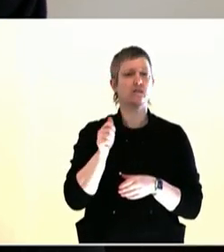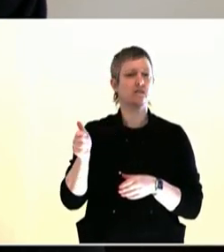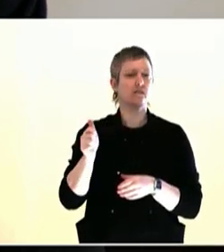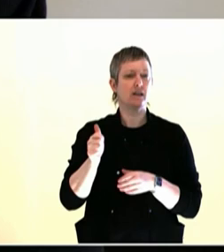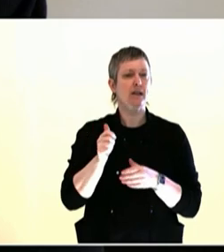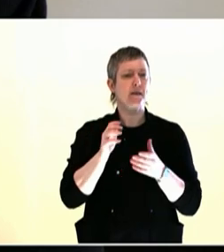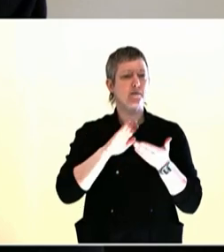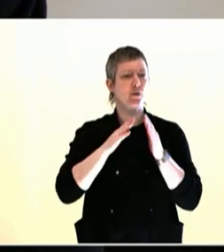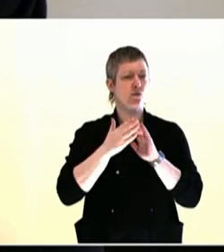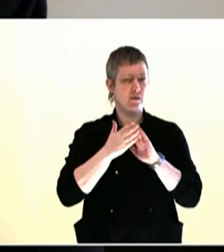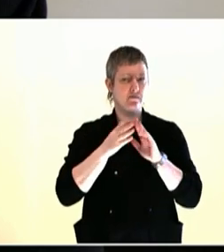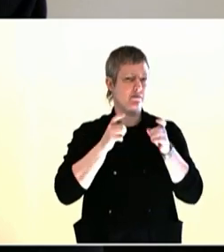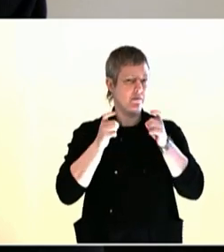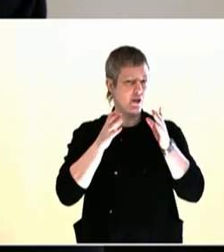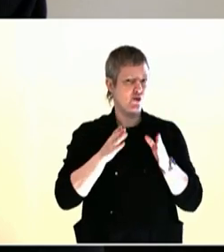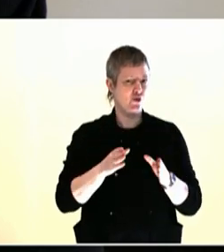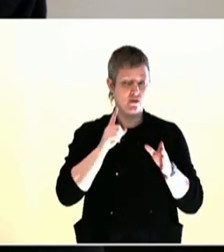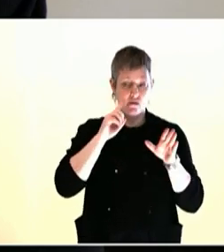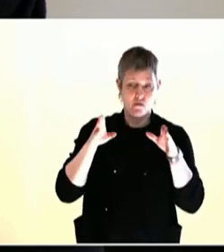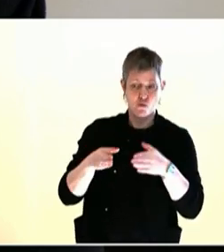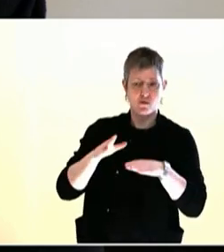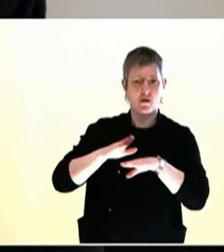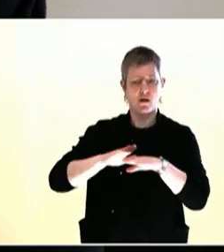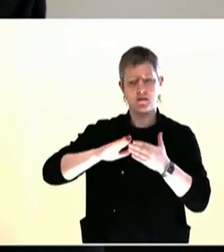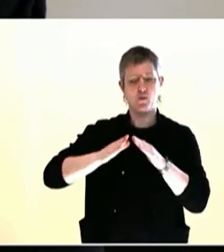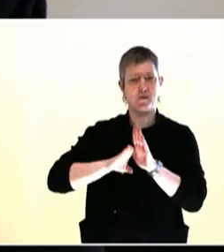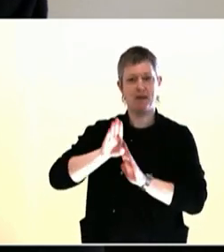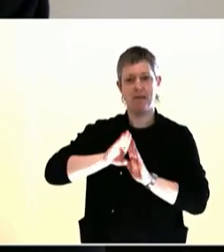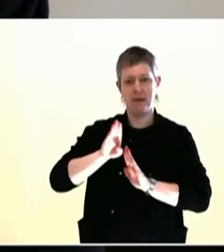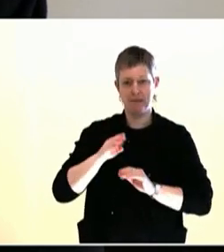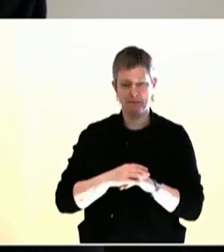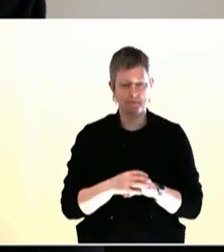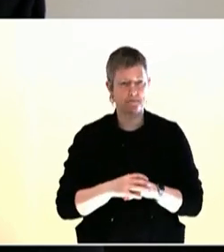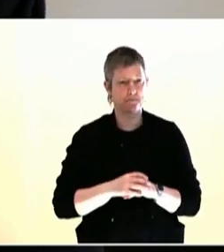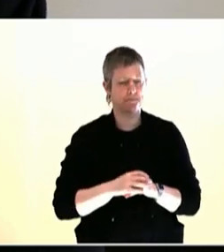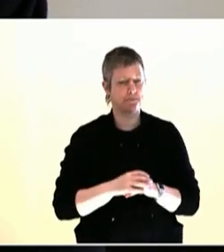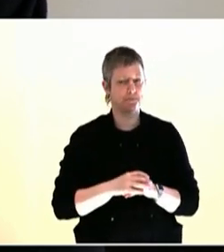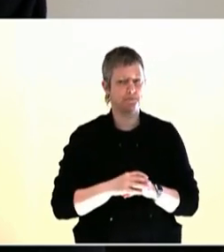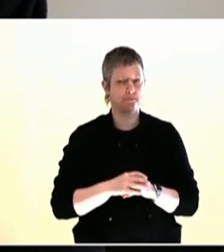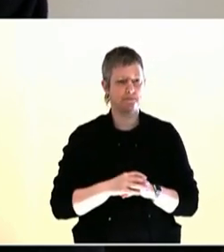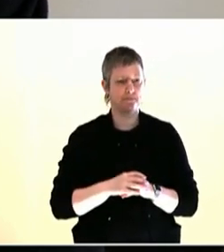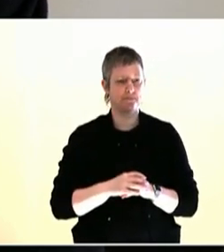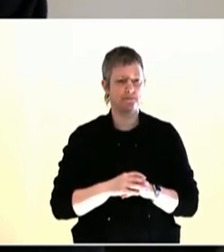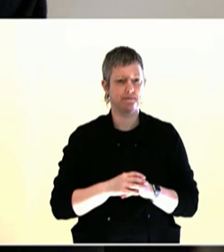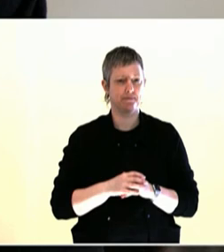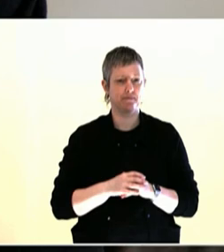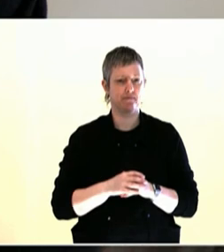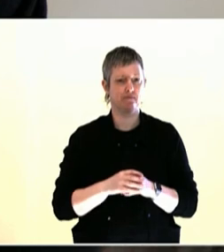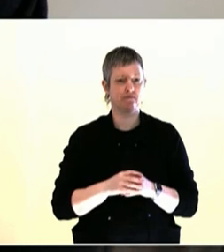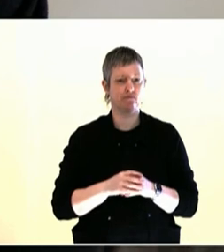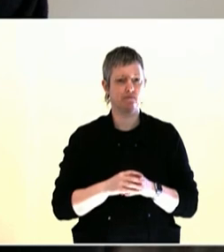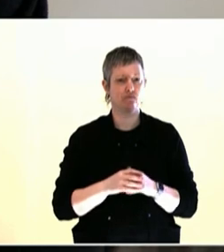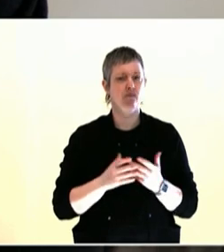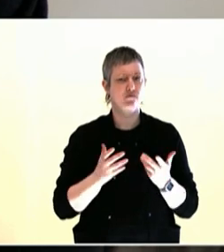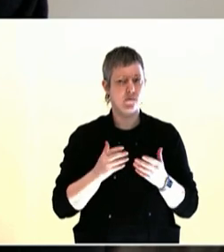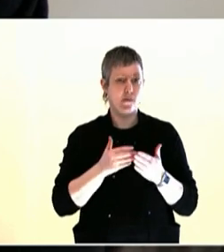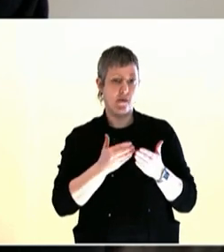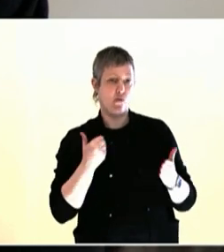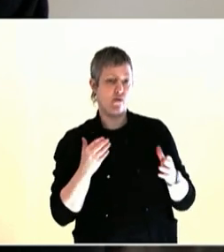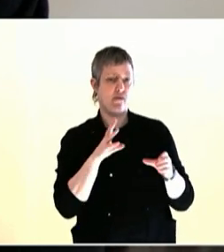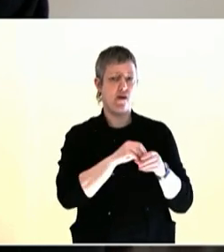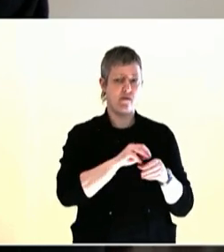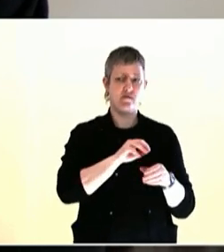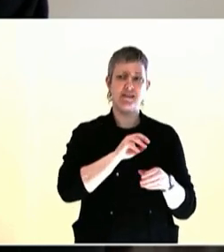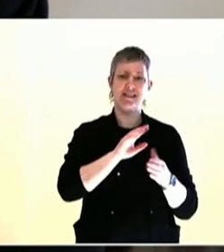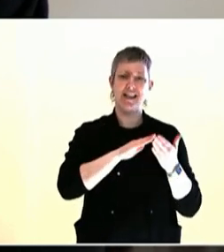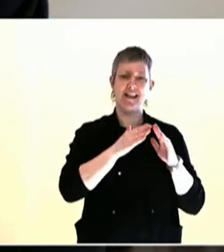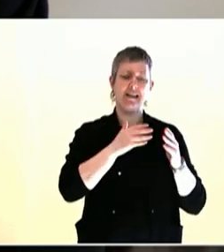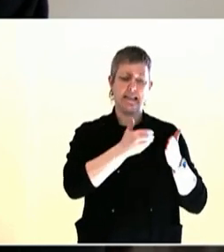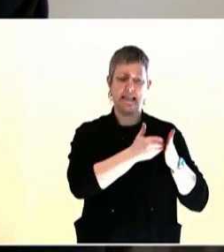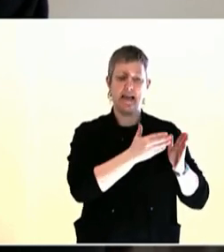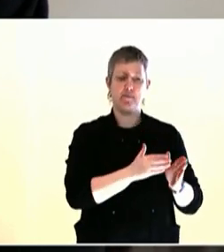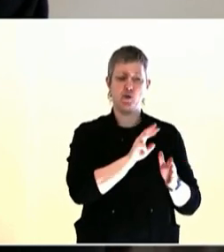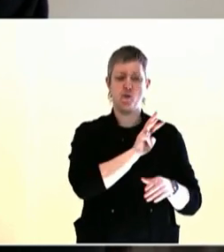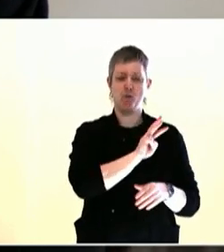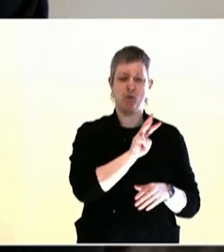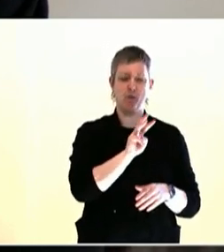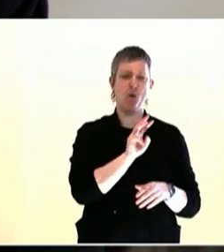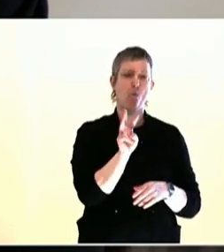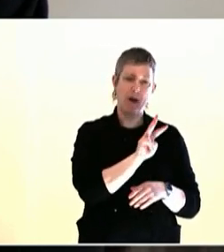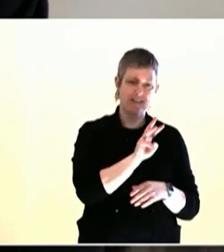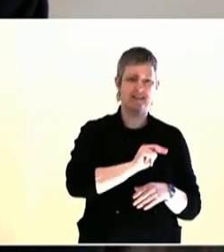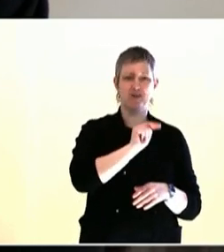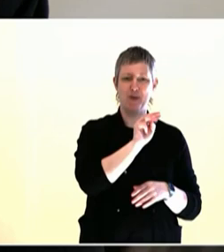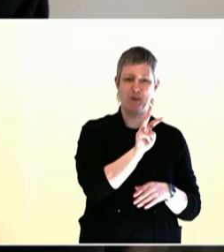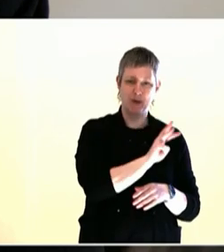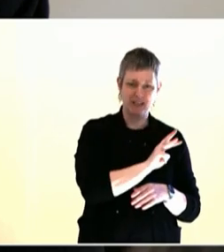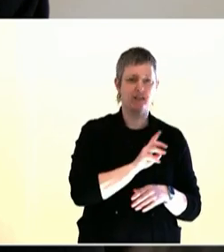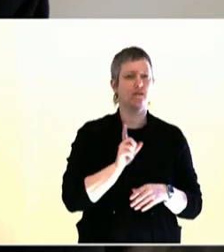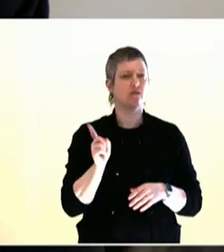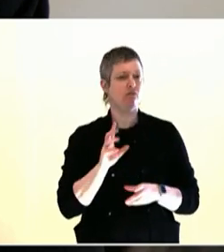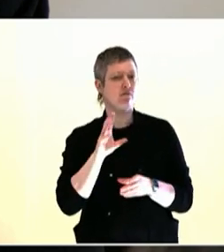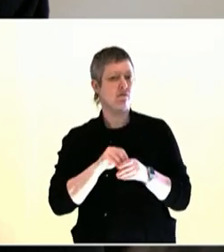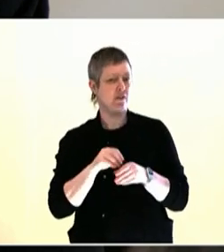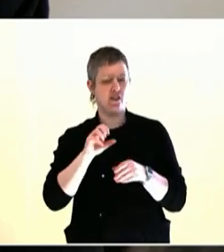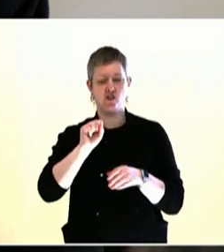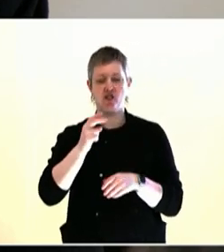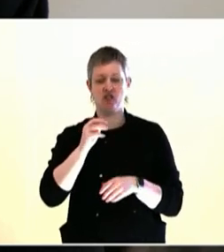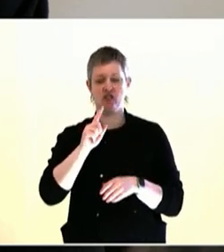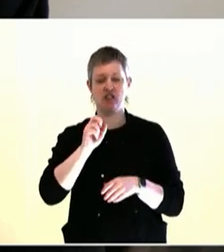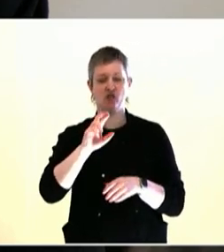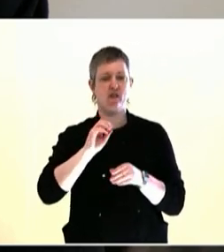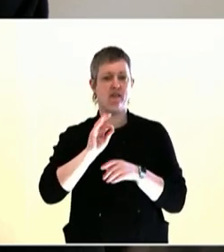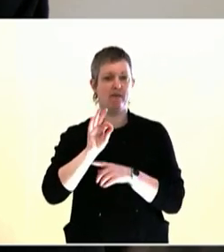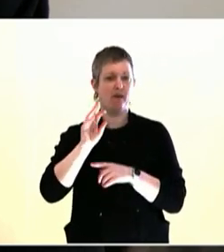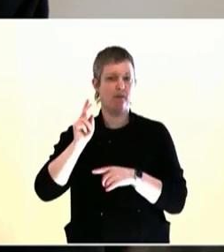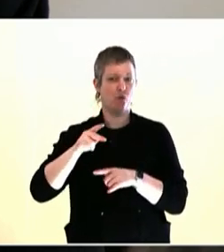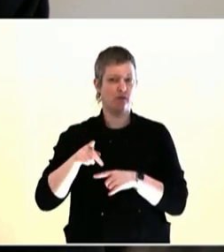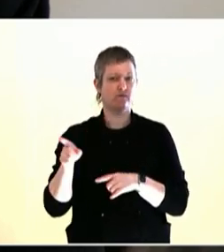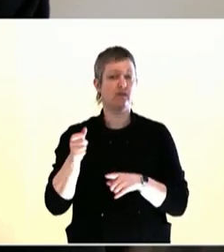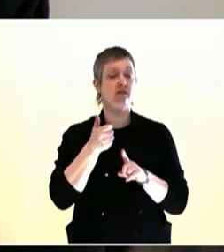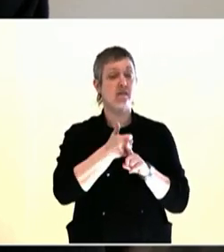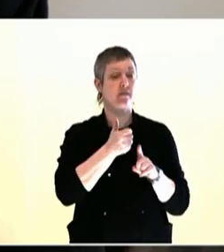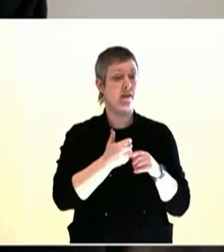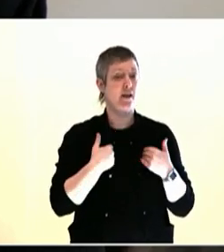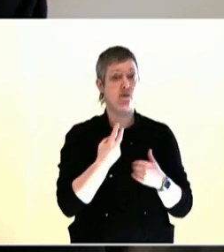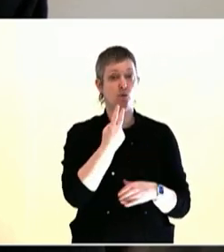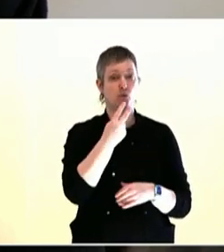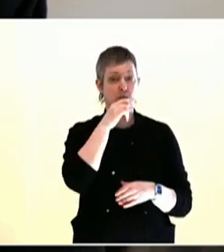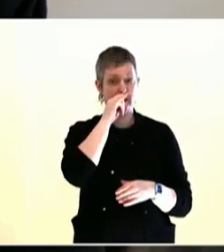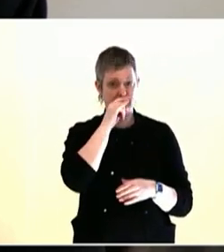next panel of Portlanders.